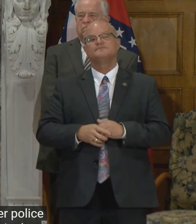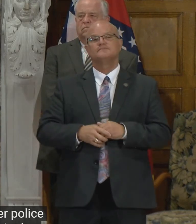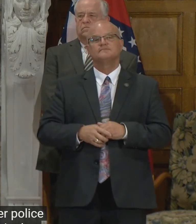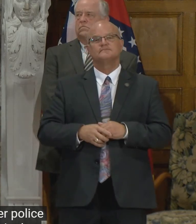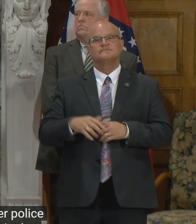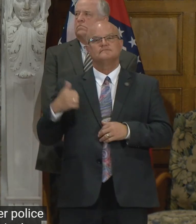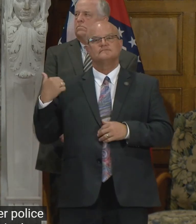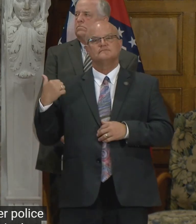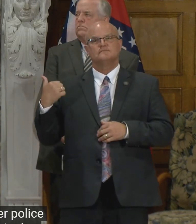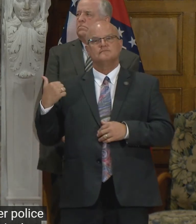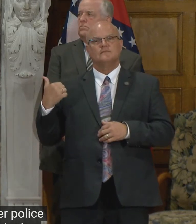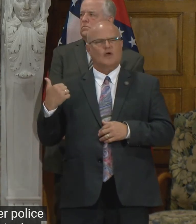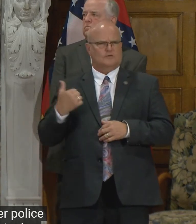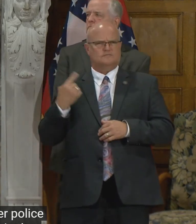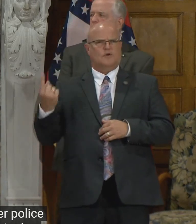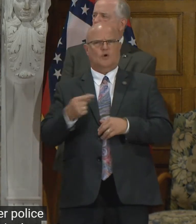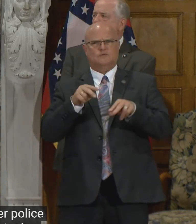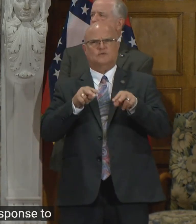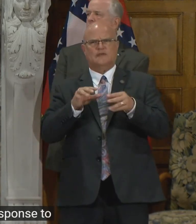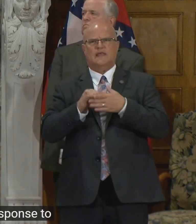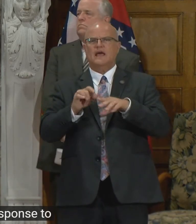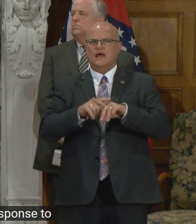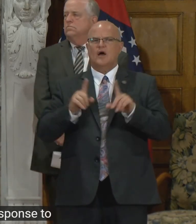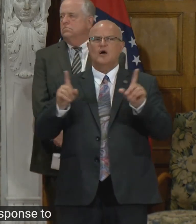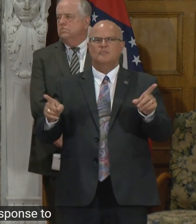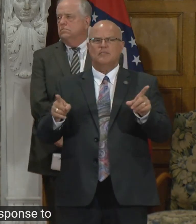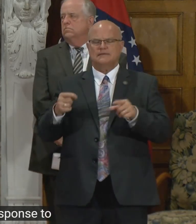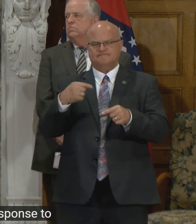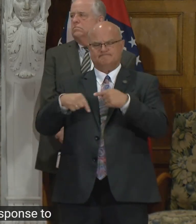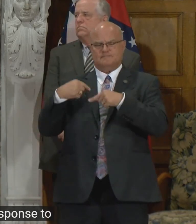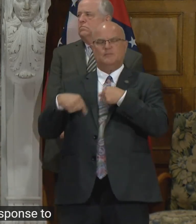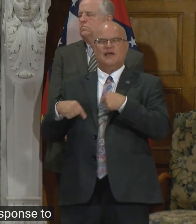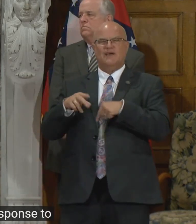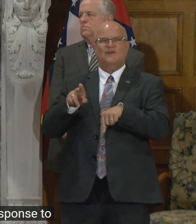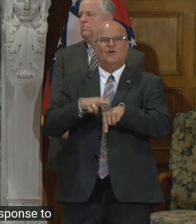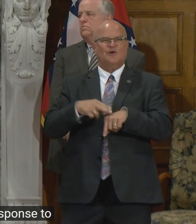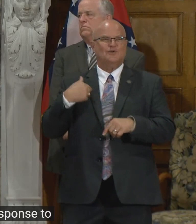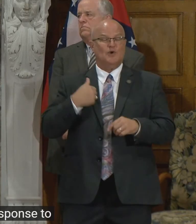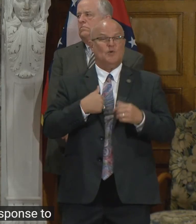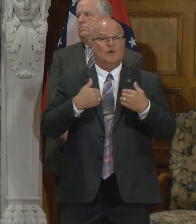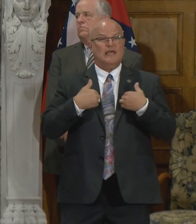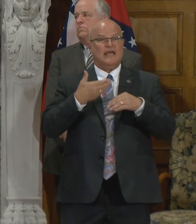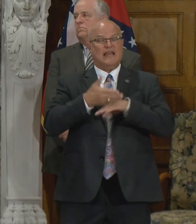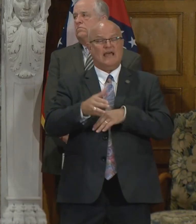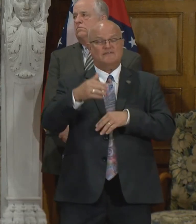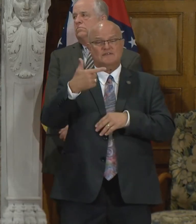That's something we always look at, but let's let's go back. Of course we had after